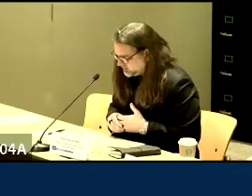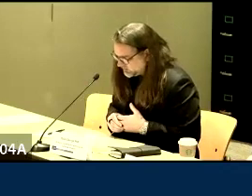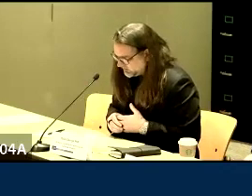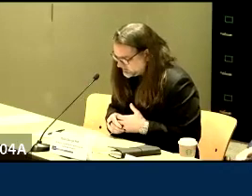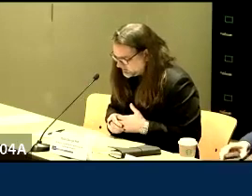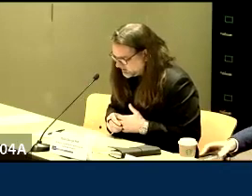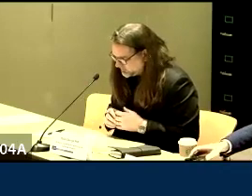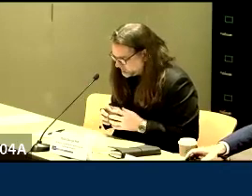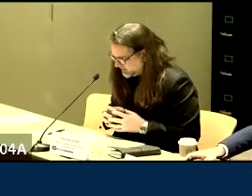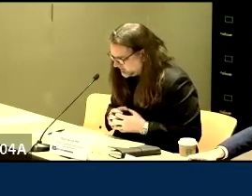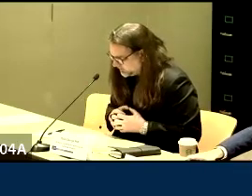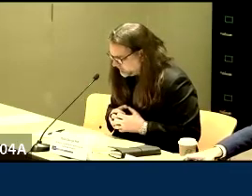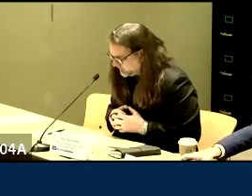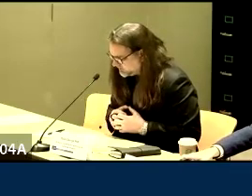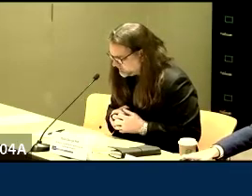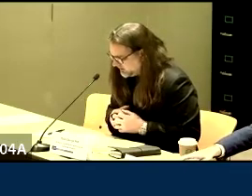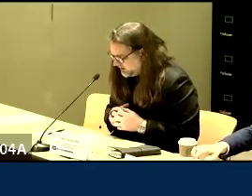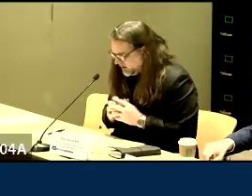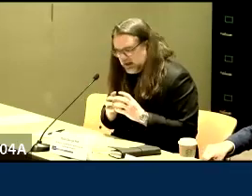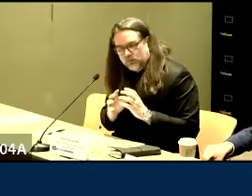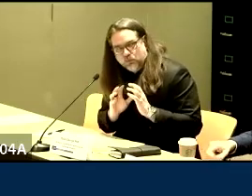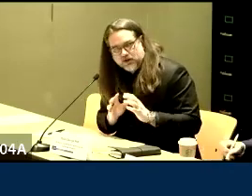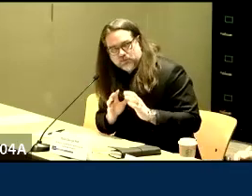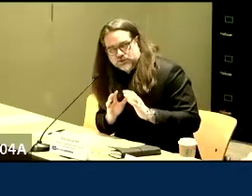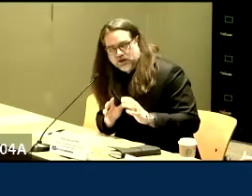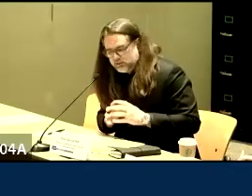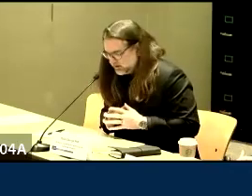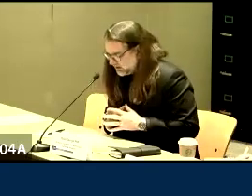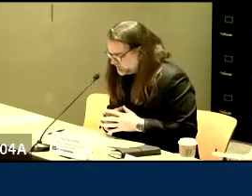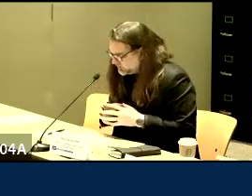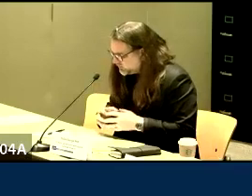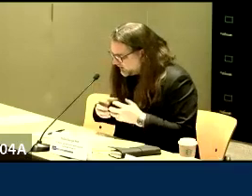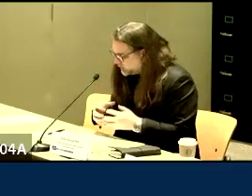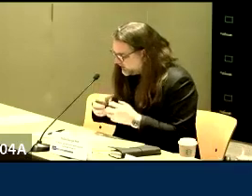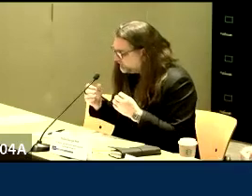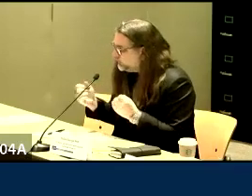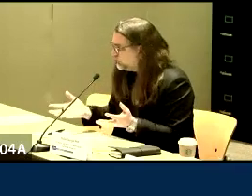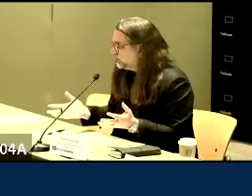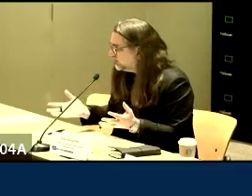in driving technological and analytical innovations. And what we're trying to accomplish is to trying to create a future